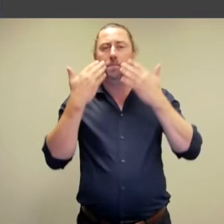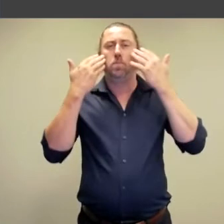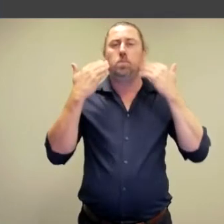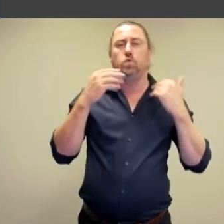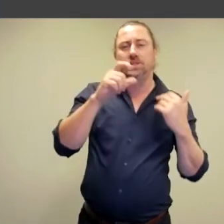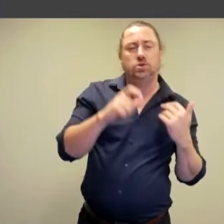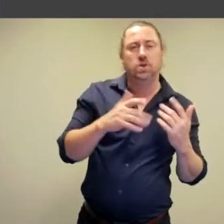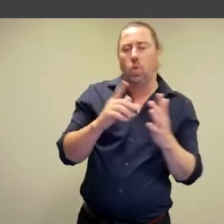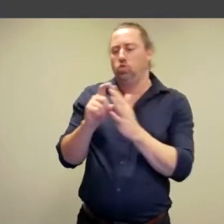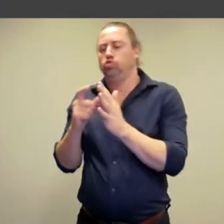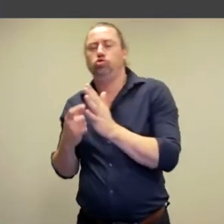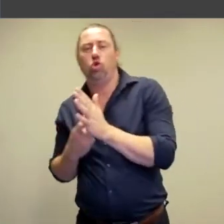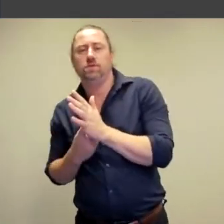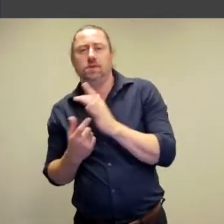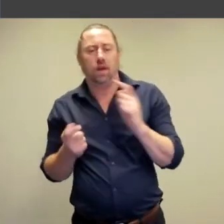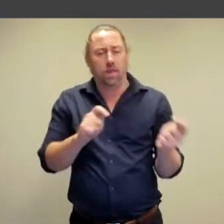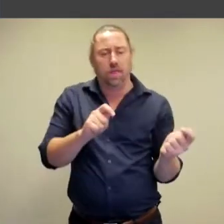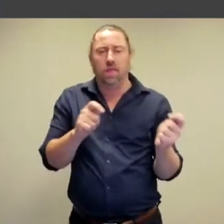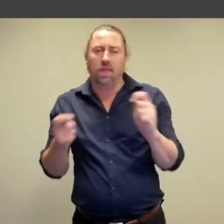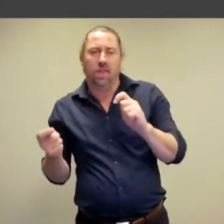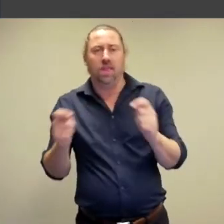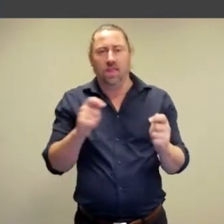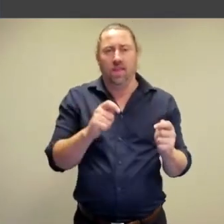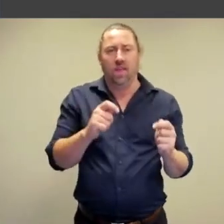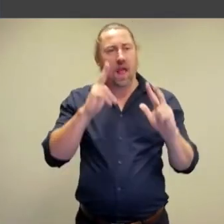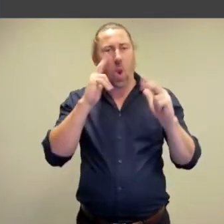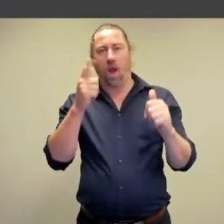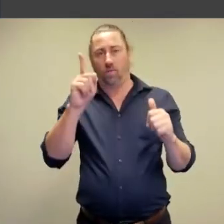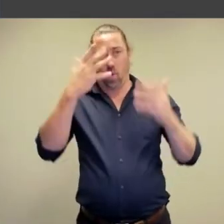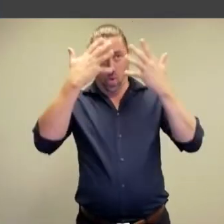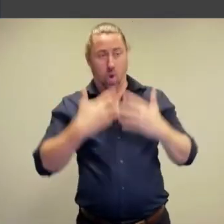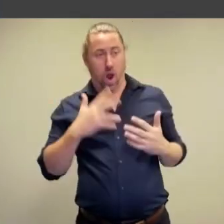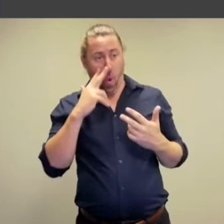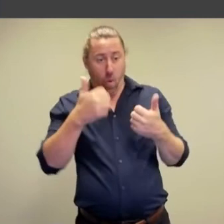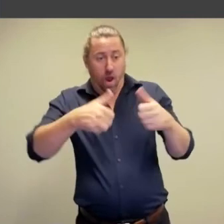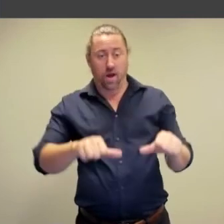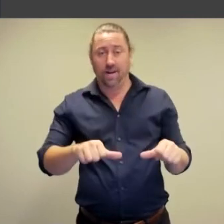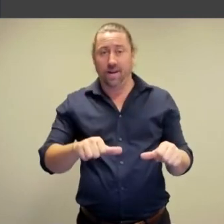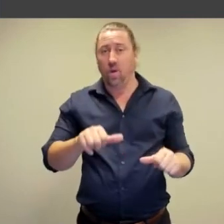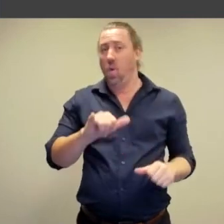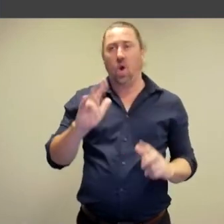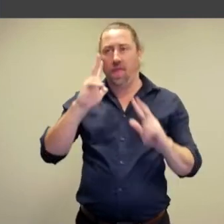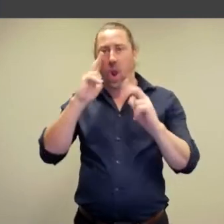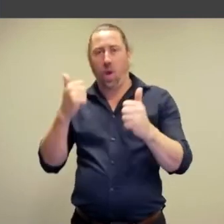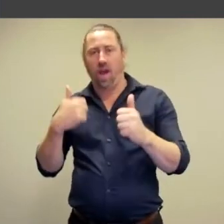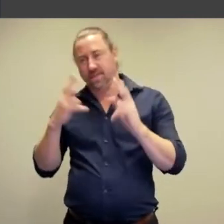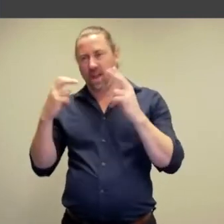doctor, variously looking after our looks